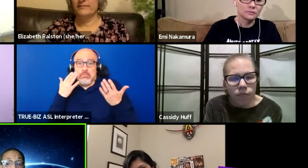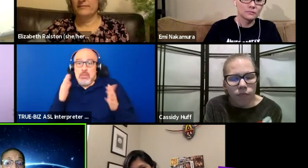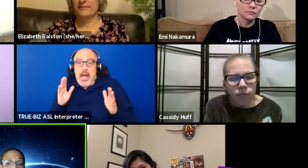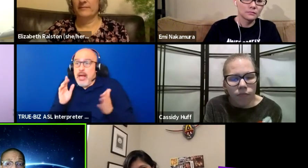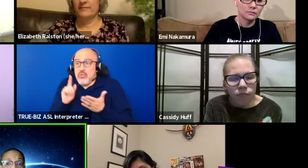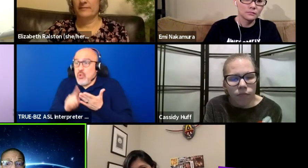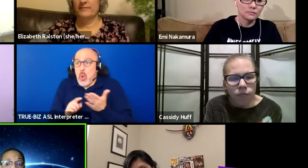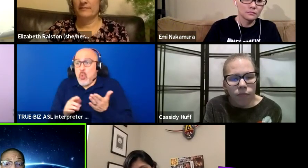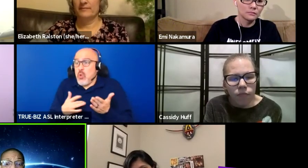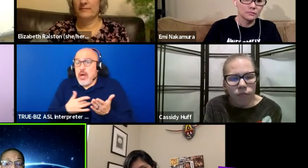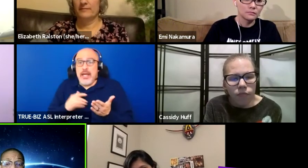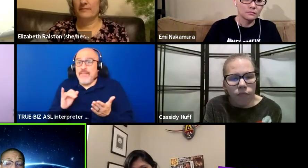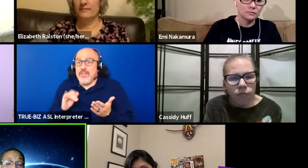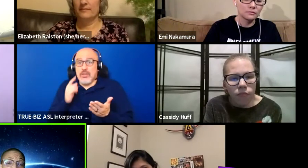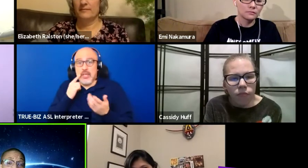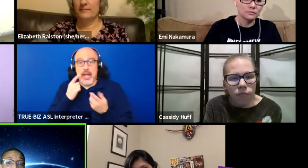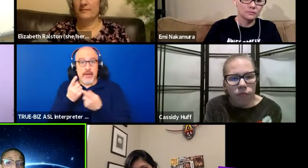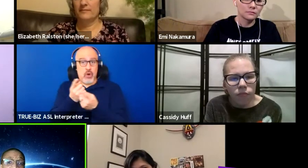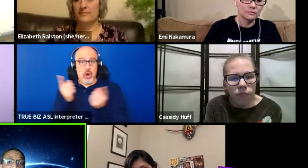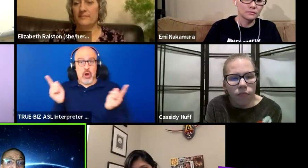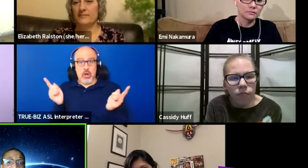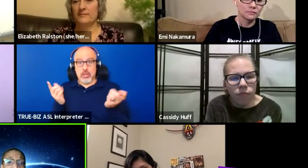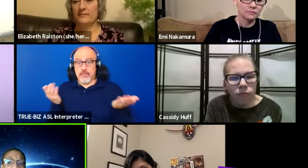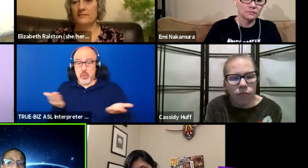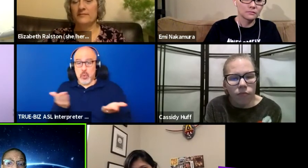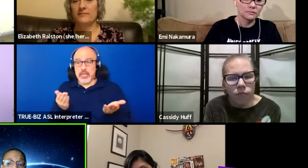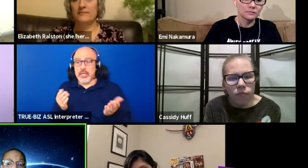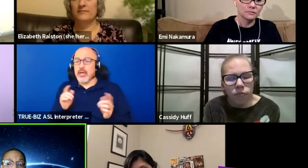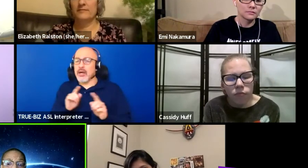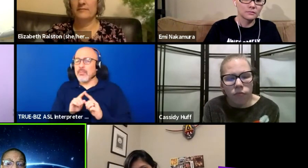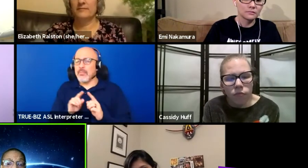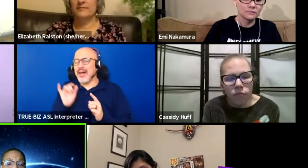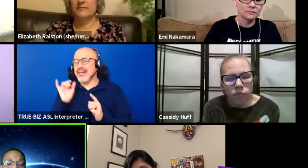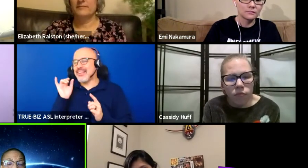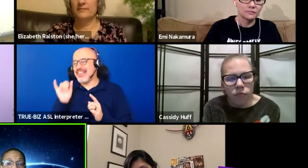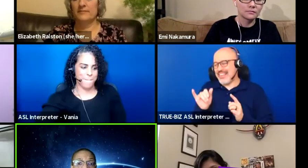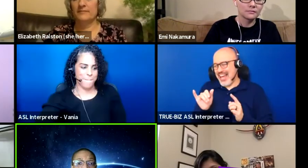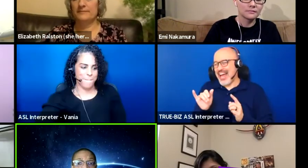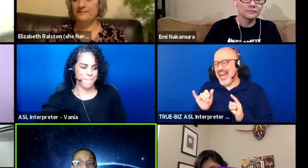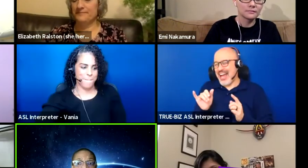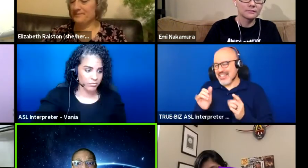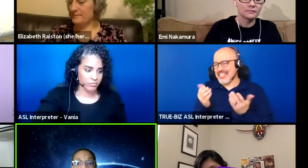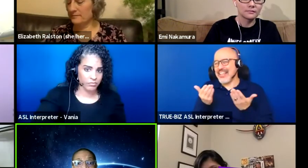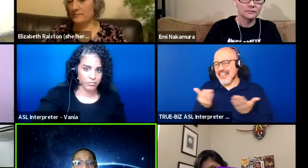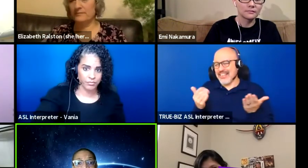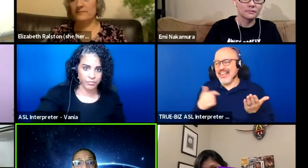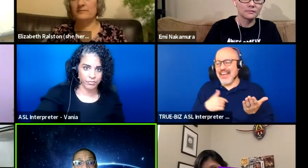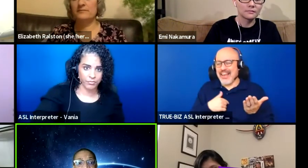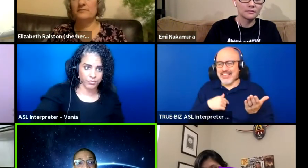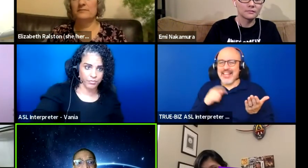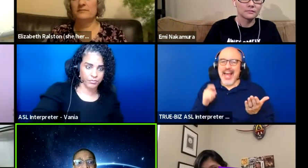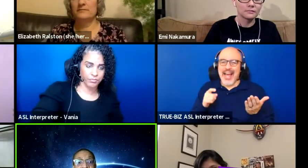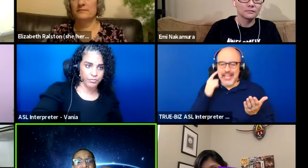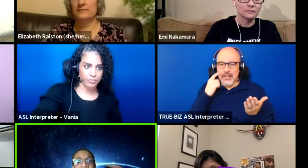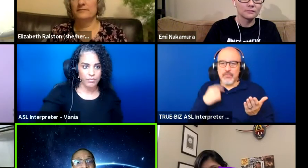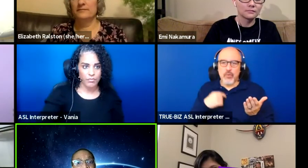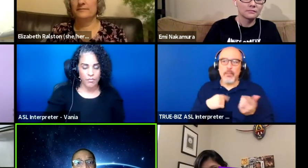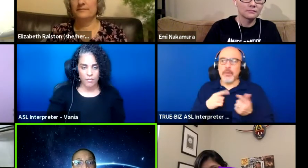but that's, those are some of the things that I need, just so I can still enjoy the experience